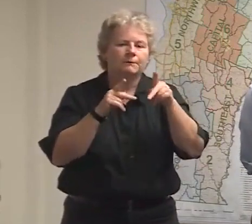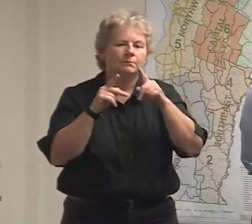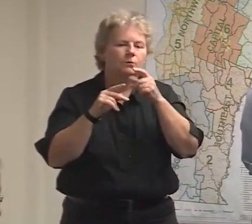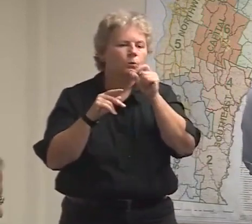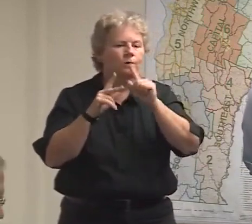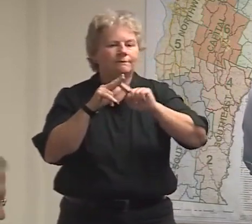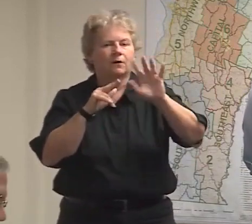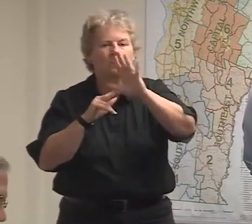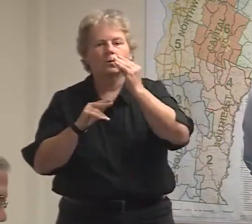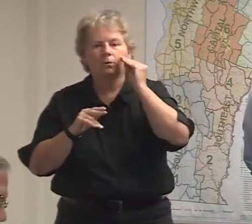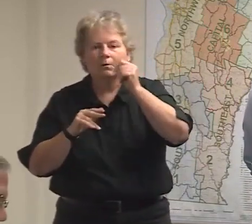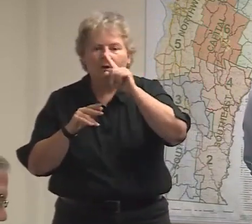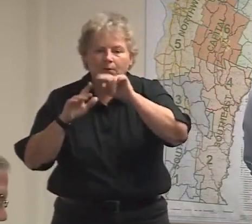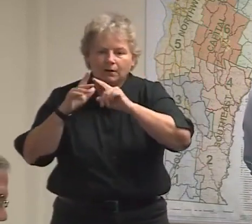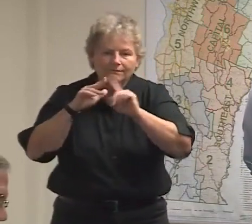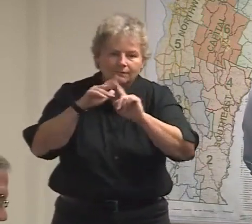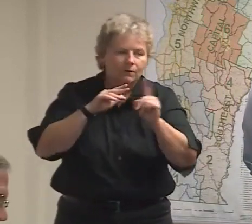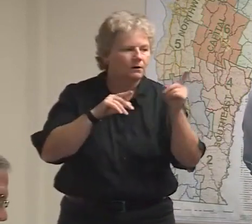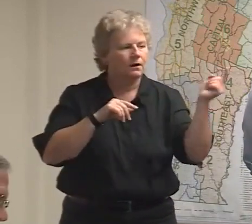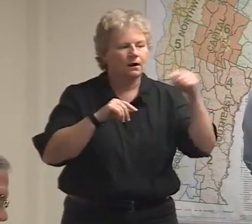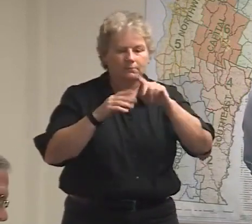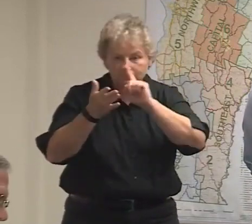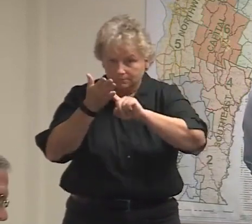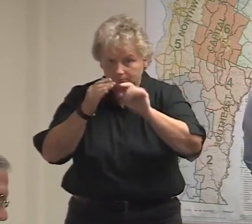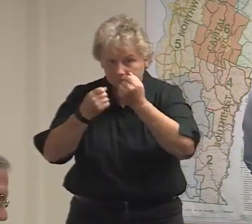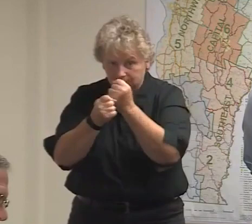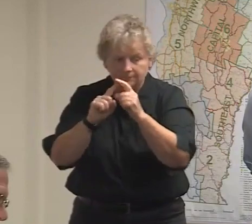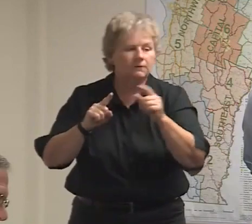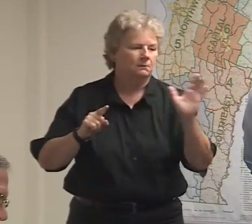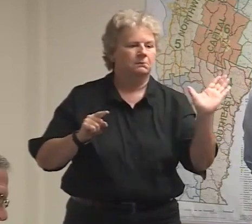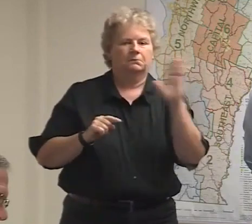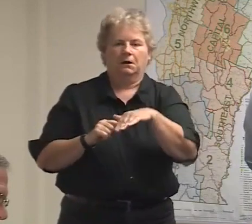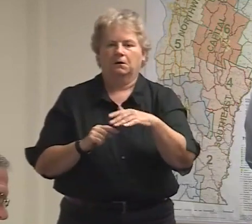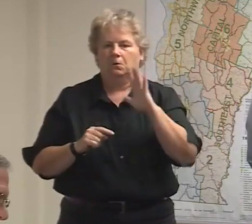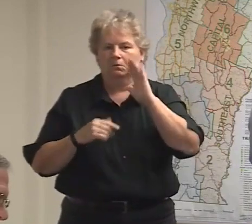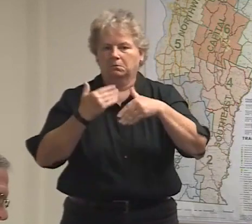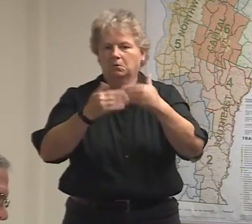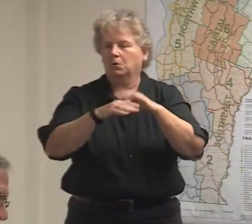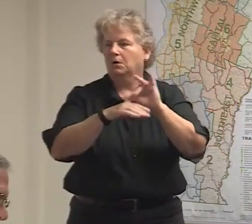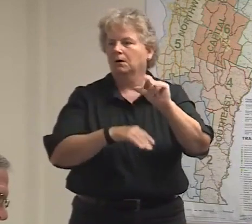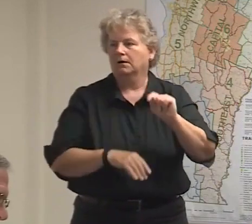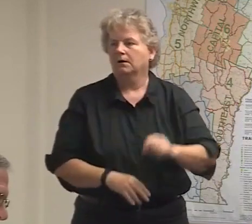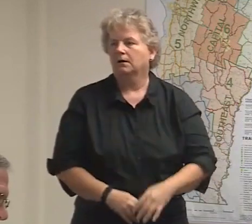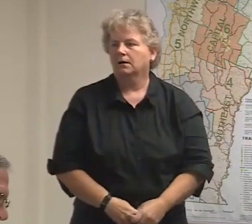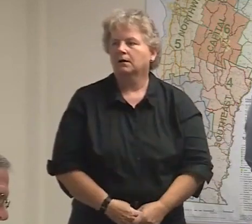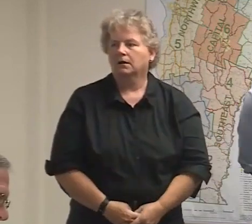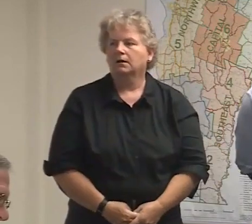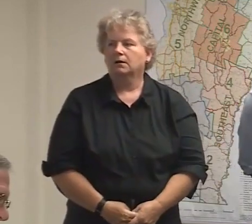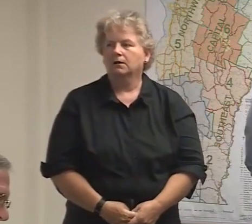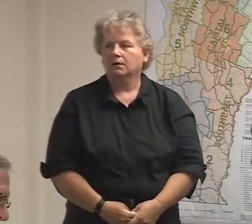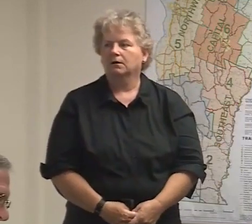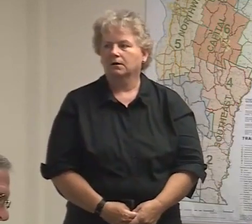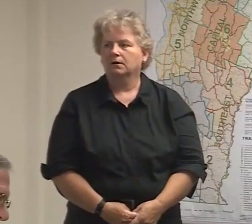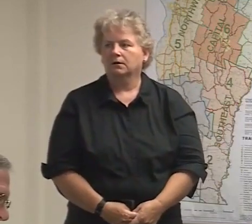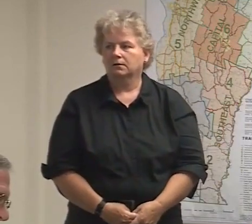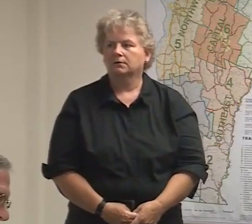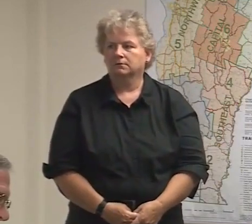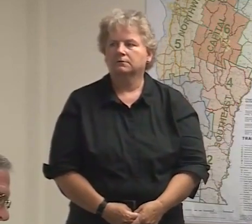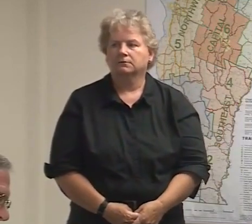THE DIVISION OF FIRE SAFETY IS DEPLOYED, ITS OWN EMERGENCY OPERATIONS CENTER AND IS MASSING RESOURCES IN PARTICULAR AROUND INSPECTORS.